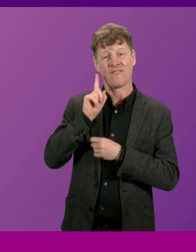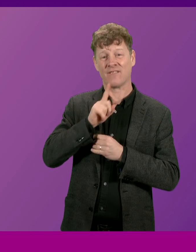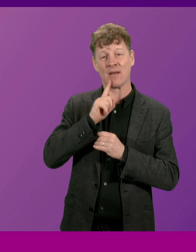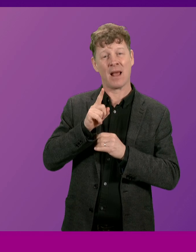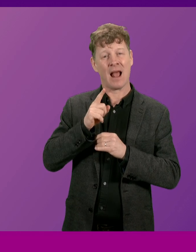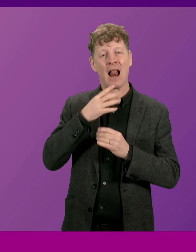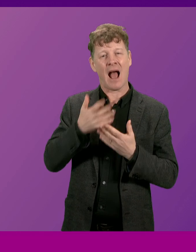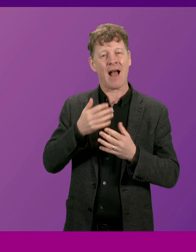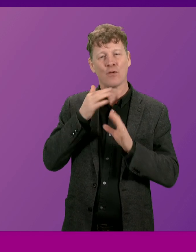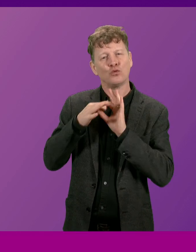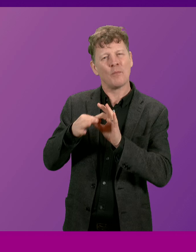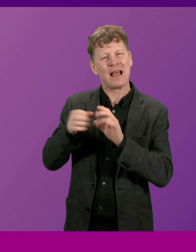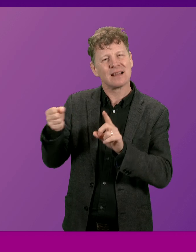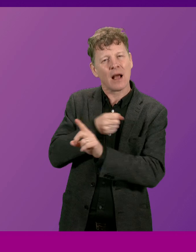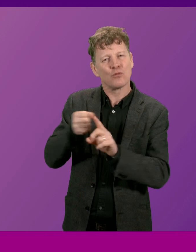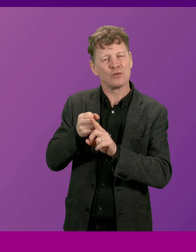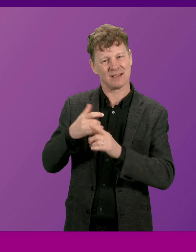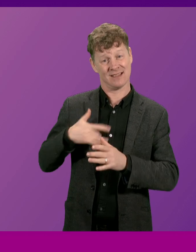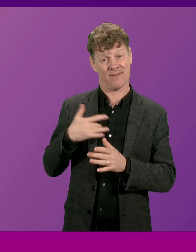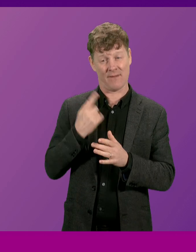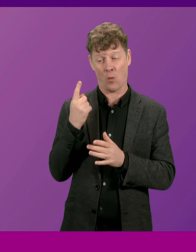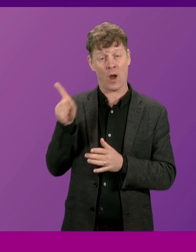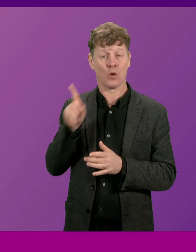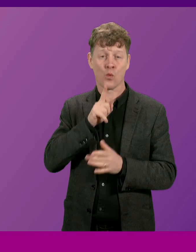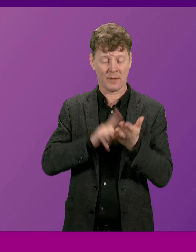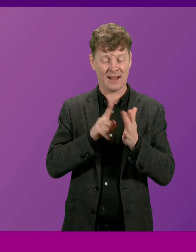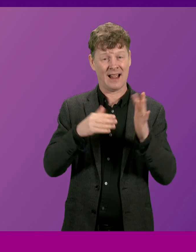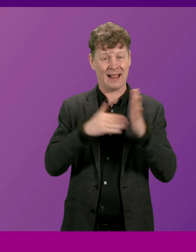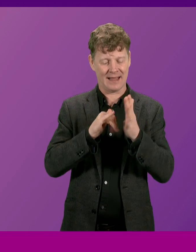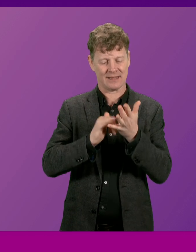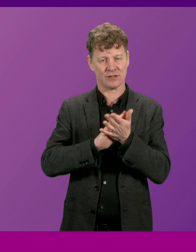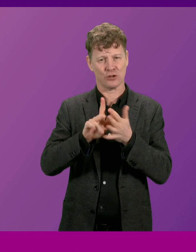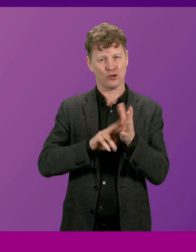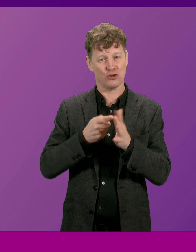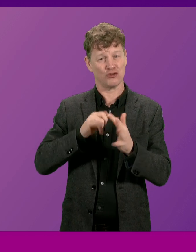including Liz Shanks, who have suffered from those secretive plea deals. This week,